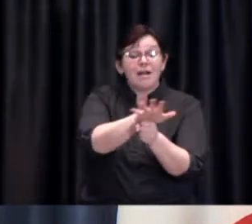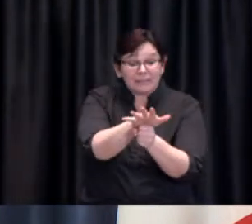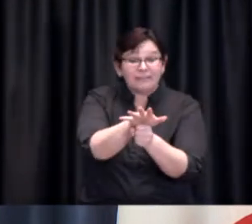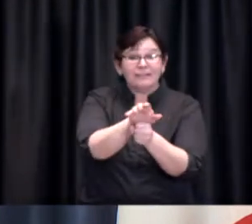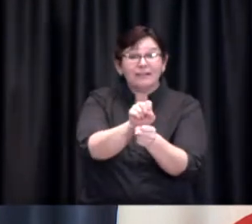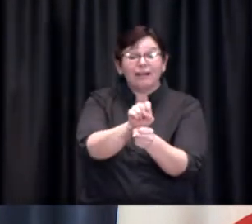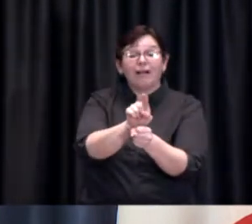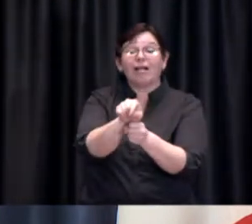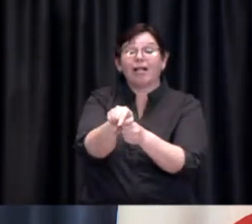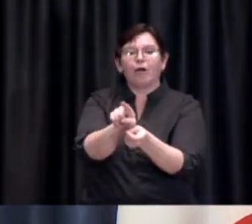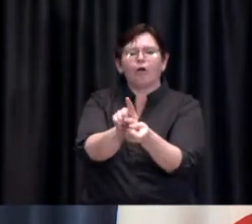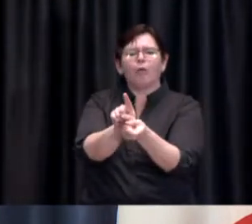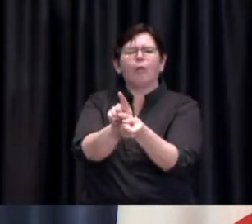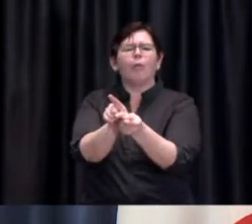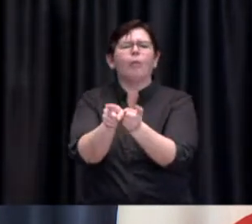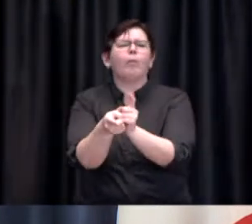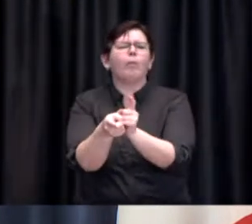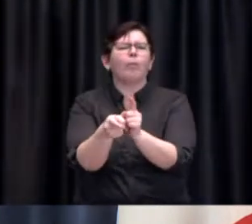as variants of concern.